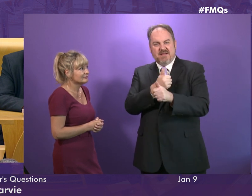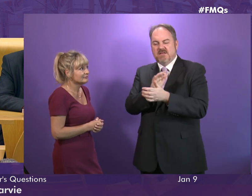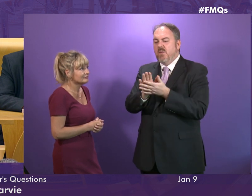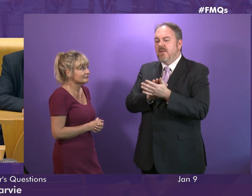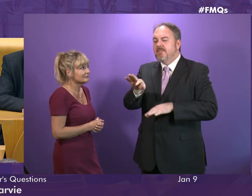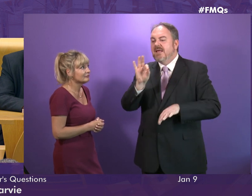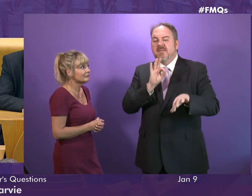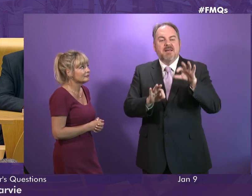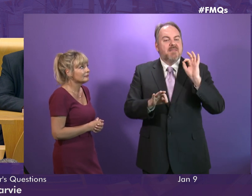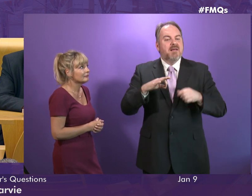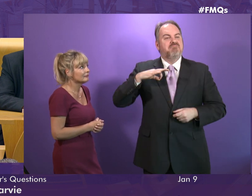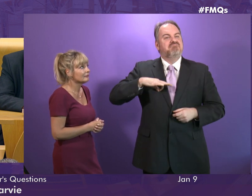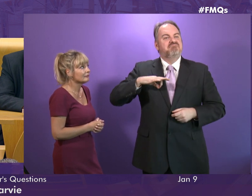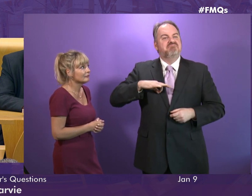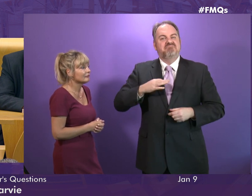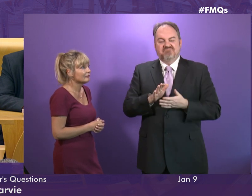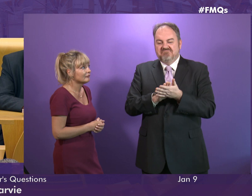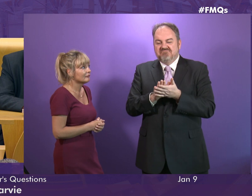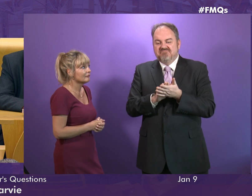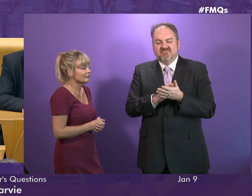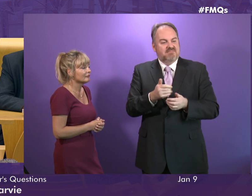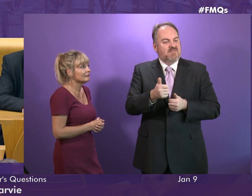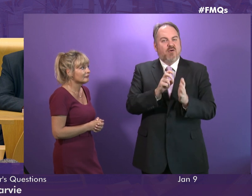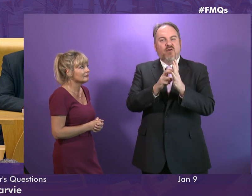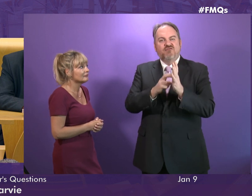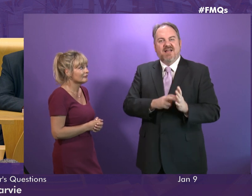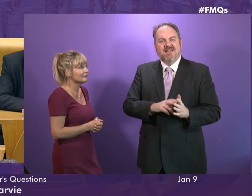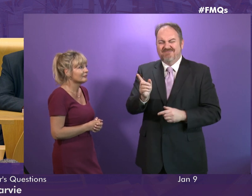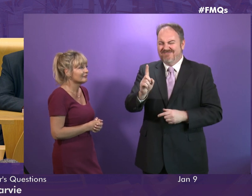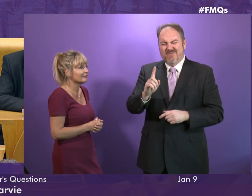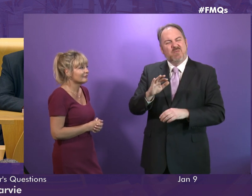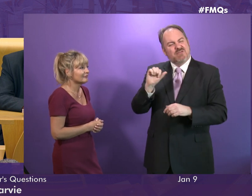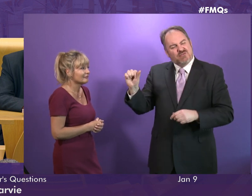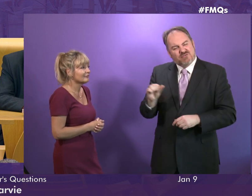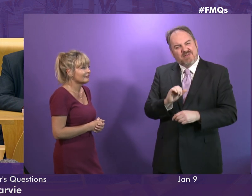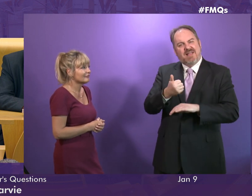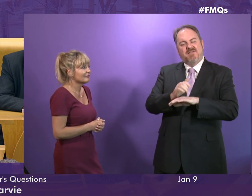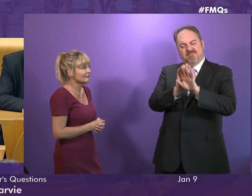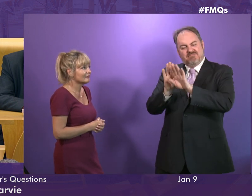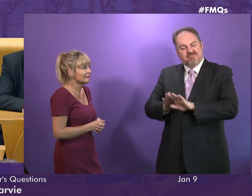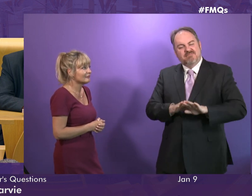pick the profitable routes, and instead build a public transport system that works for the public interest.